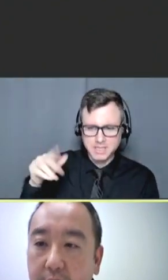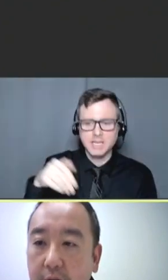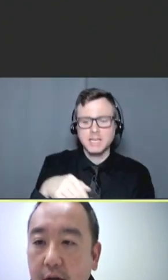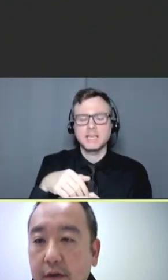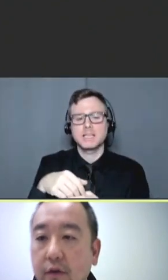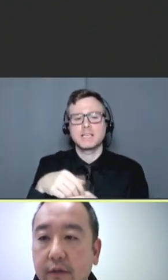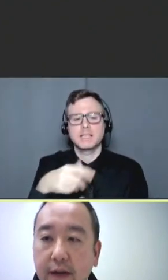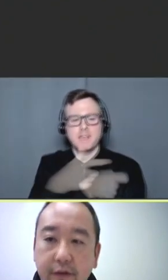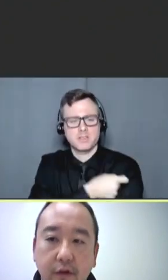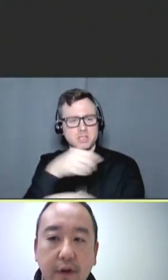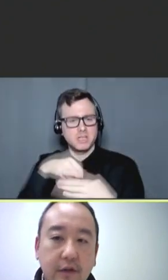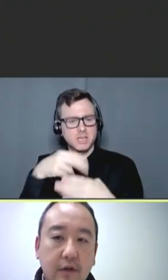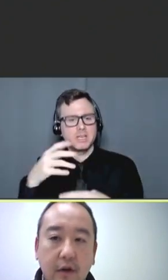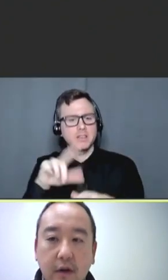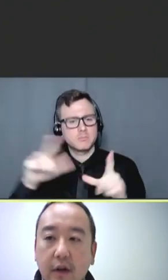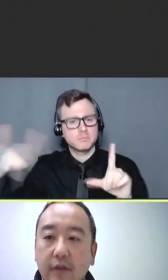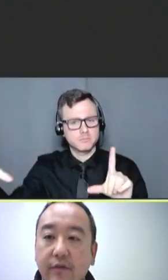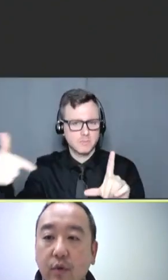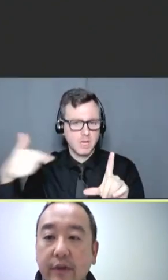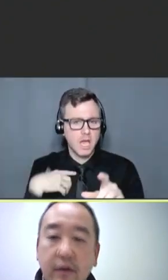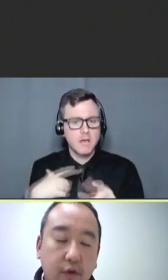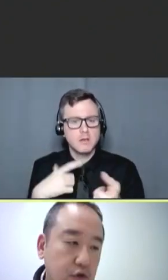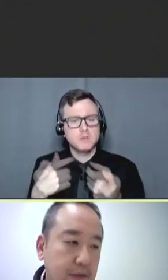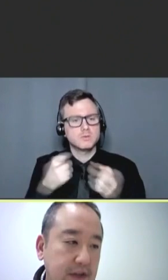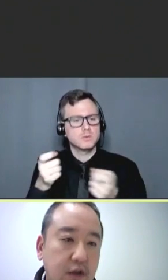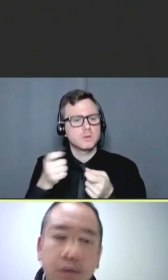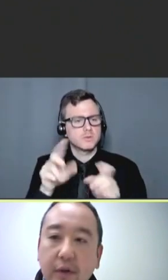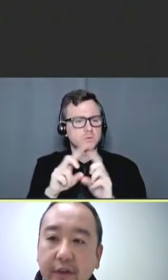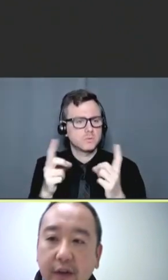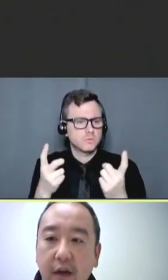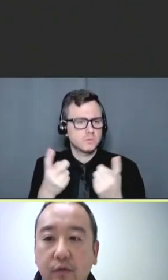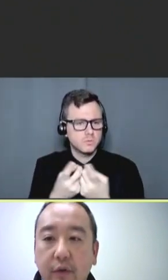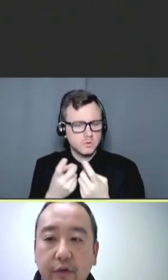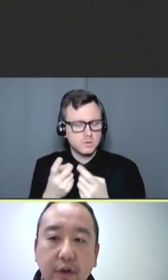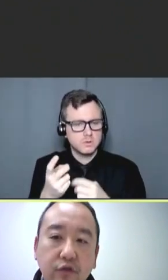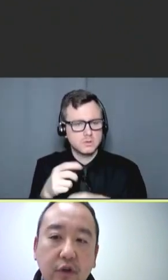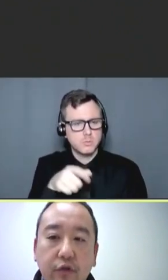I serve as the director for a center for LGBTQ+ care, as well as the transgender